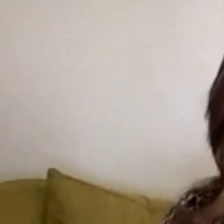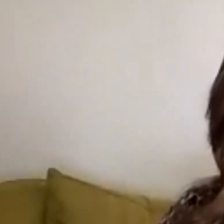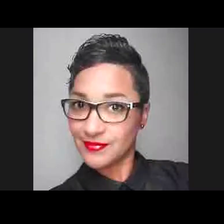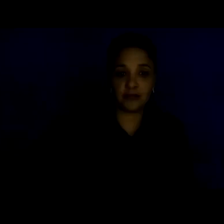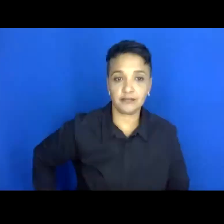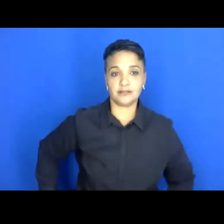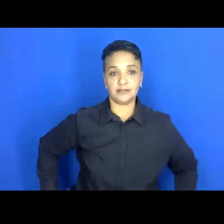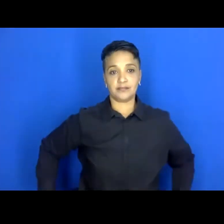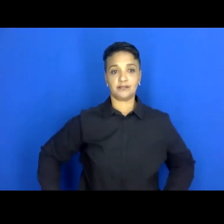i want to confirm